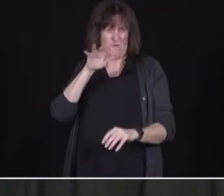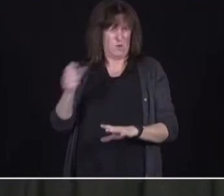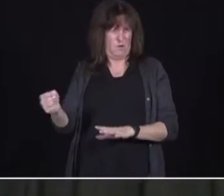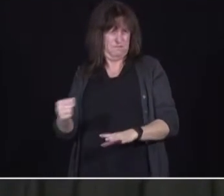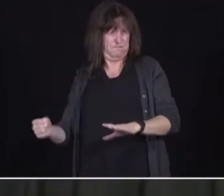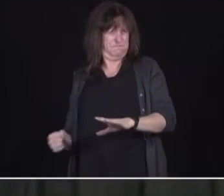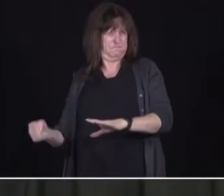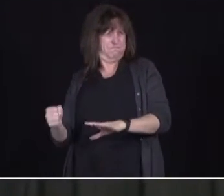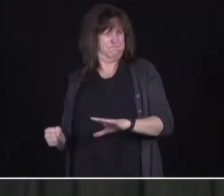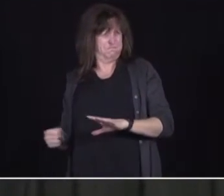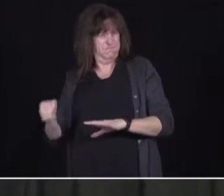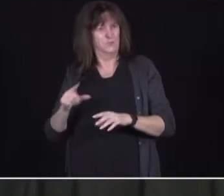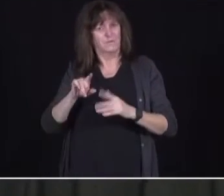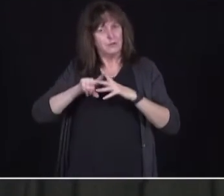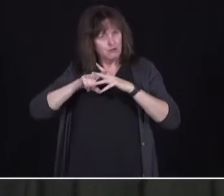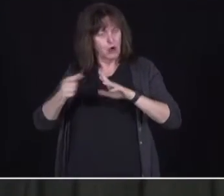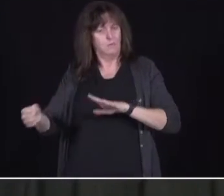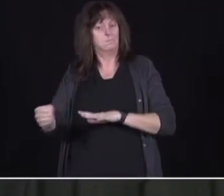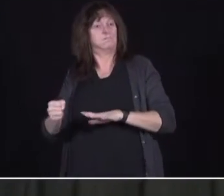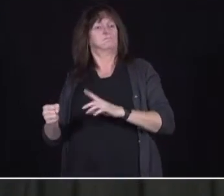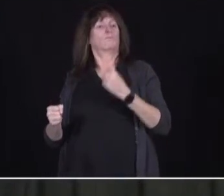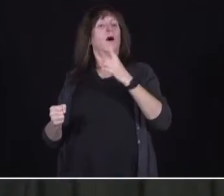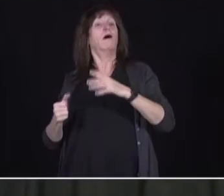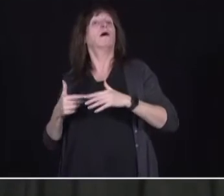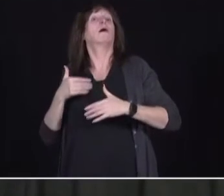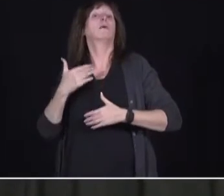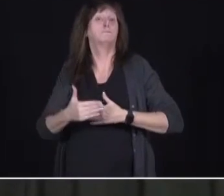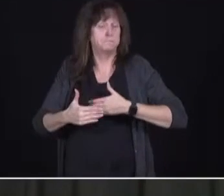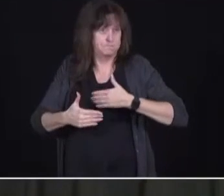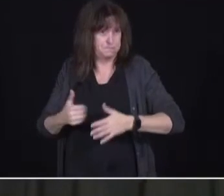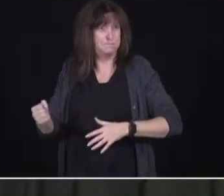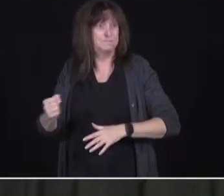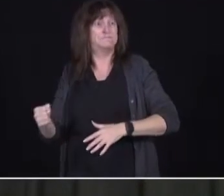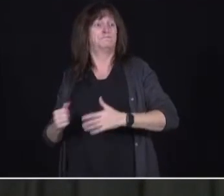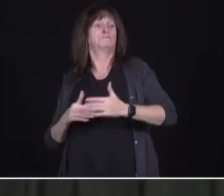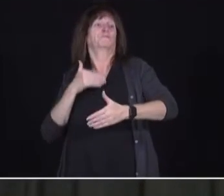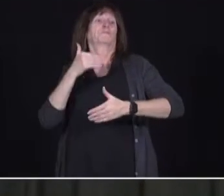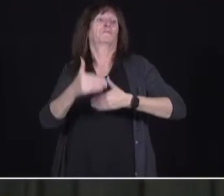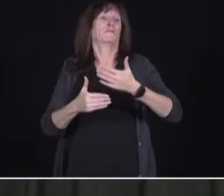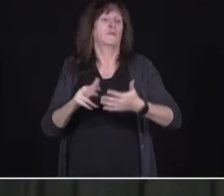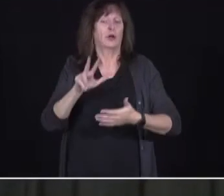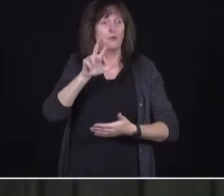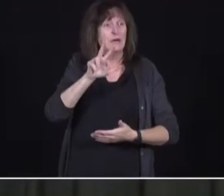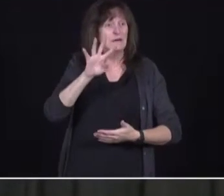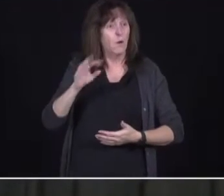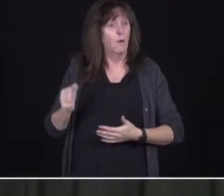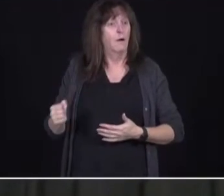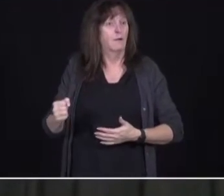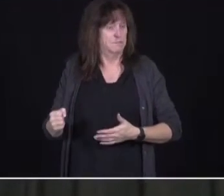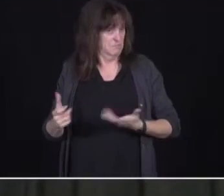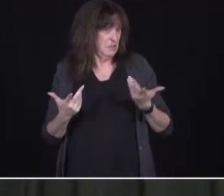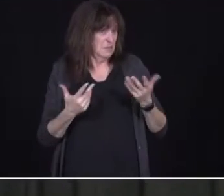And we have this immense capacity which we will expand upon. We have brought the provincial health units officers of health all across